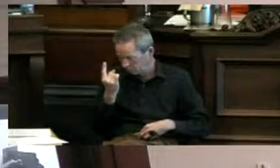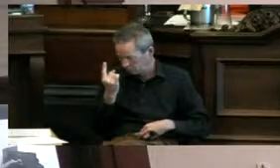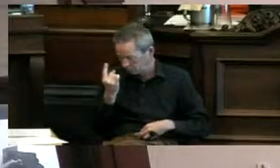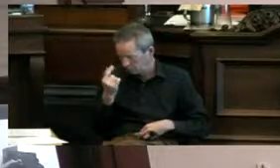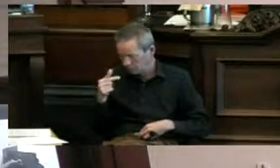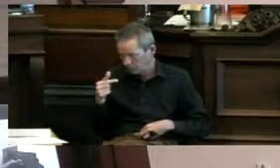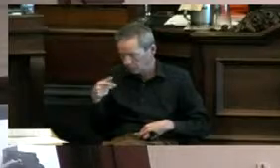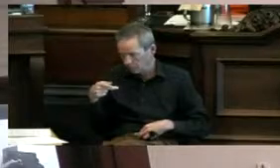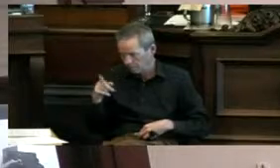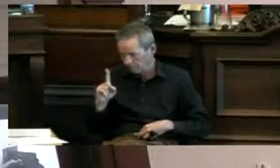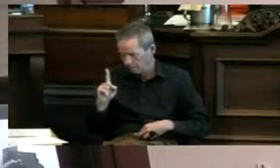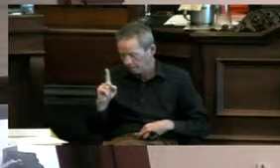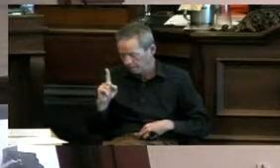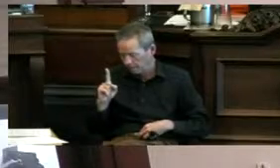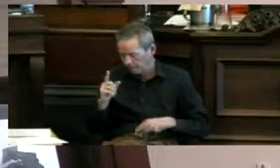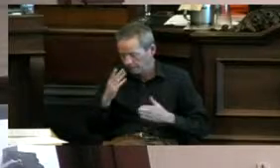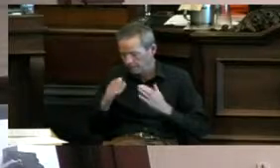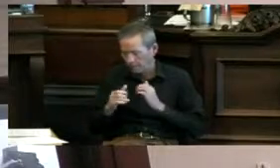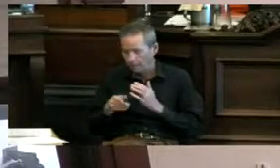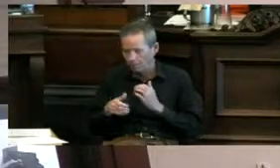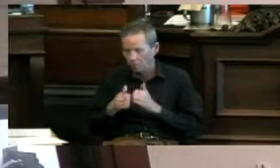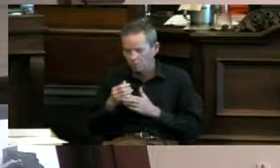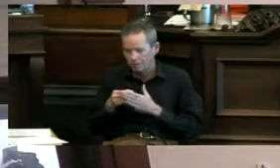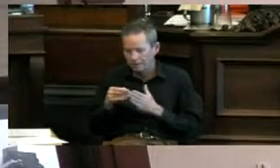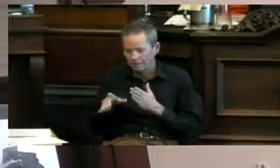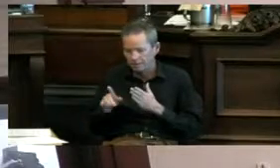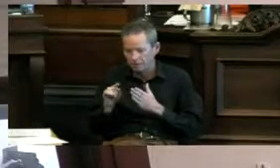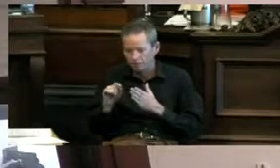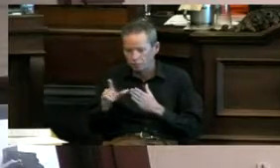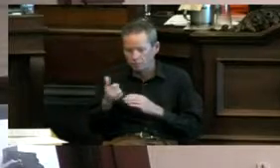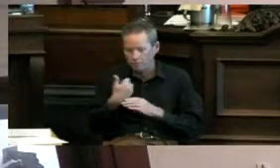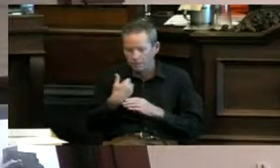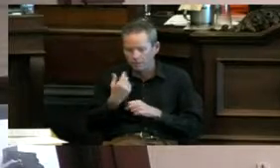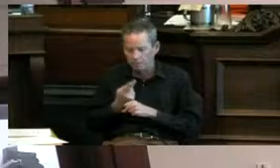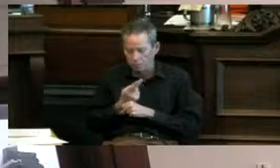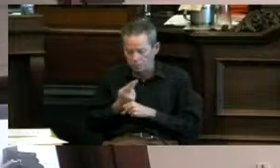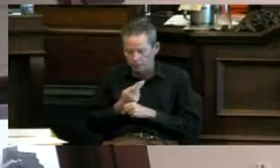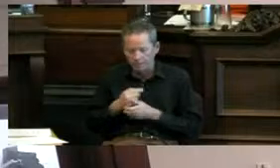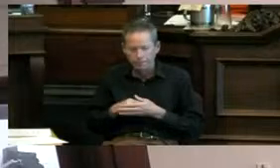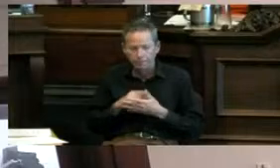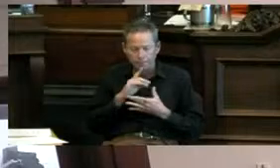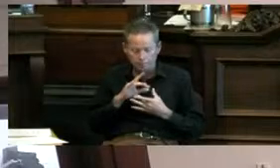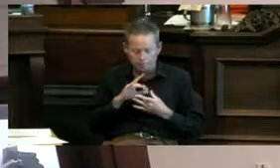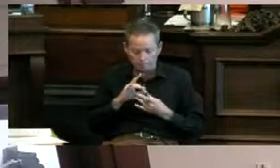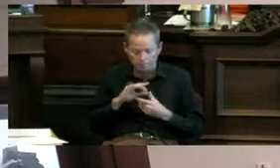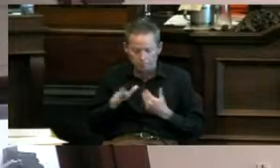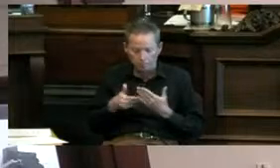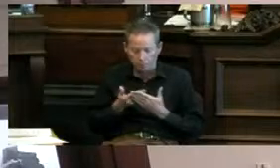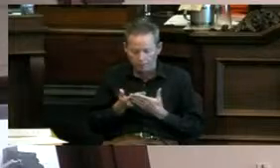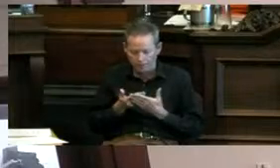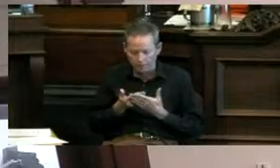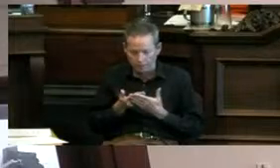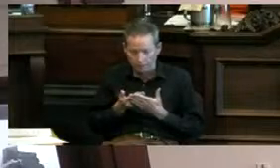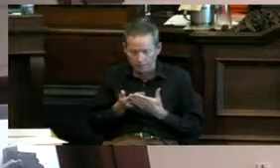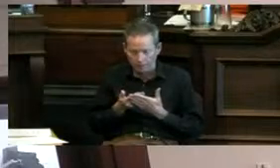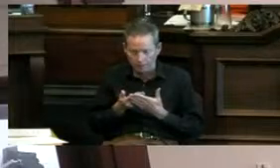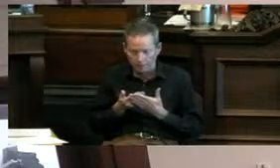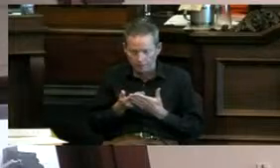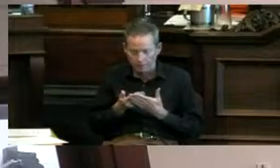that to say I understand and I and the gp1 is probably the most